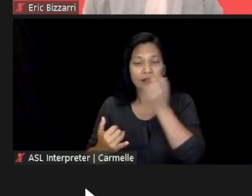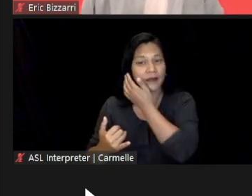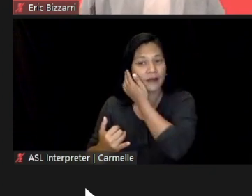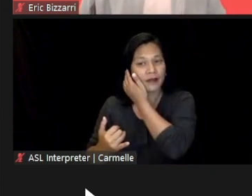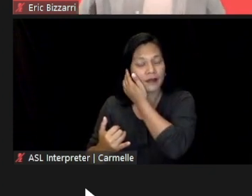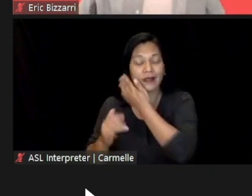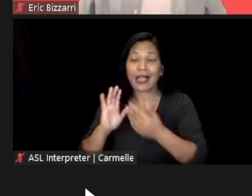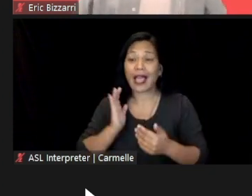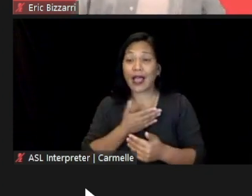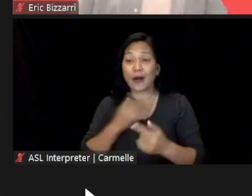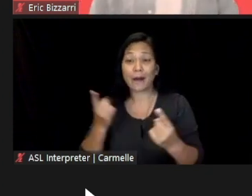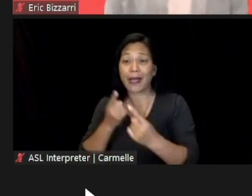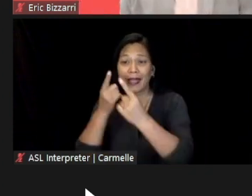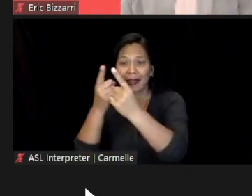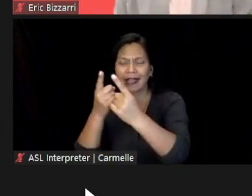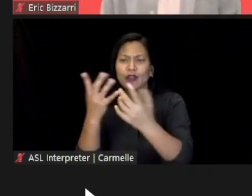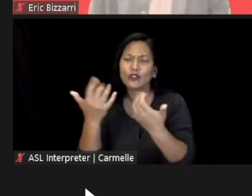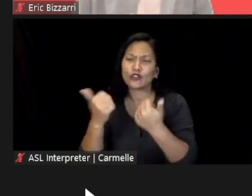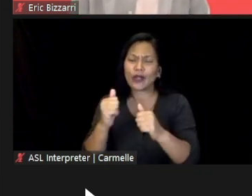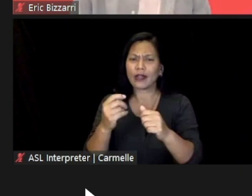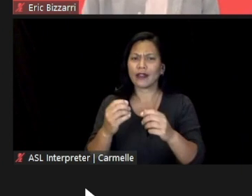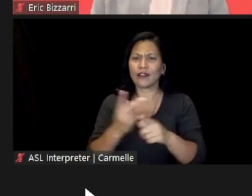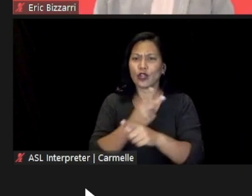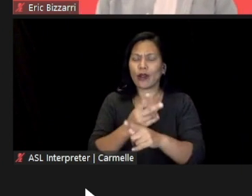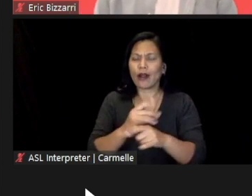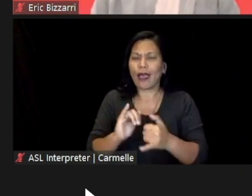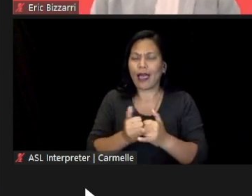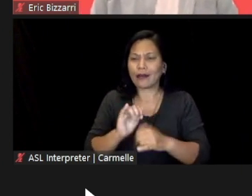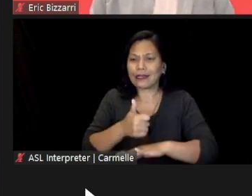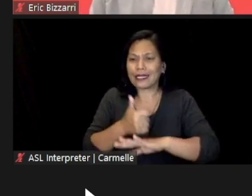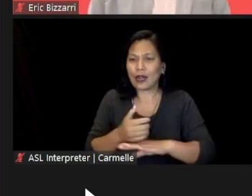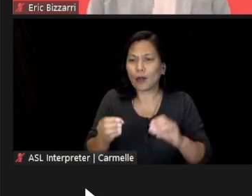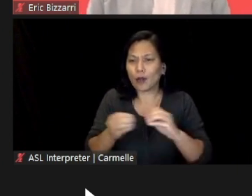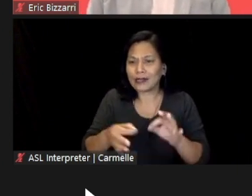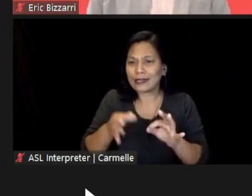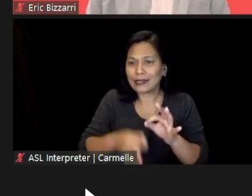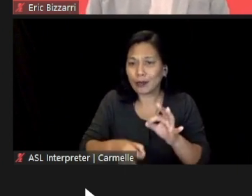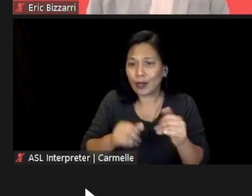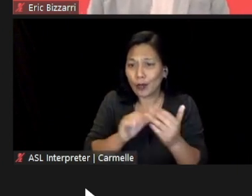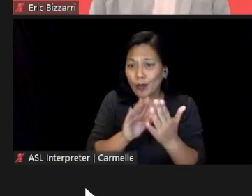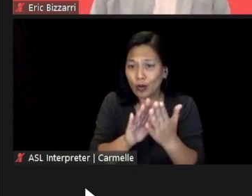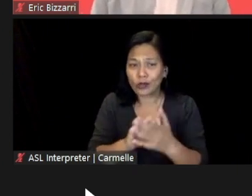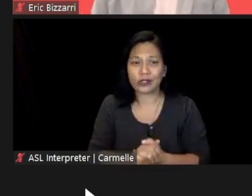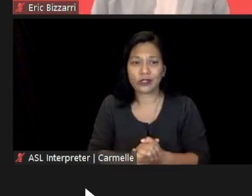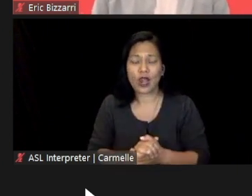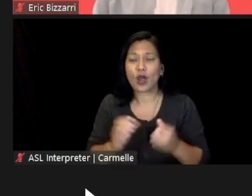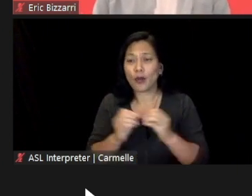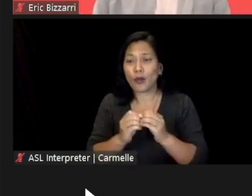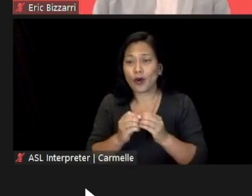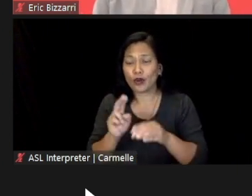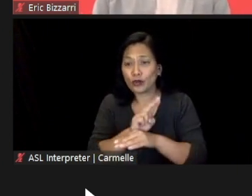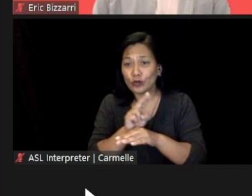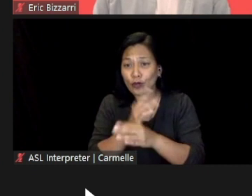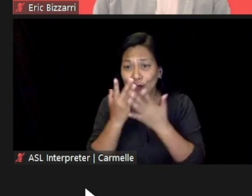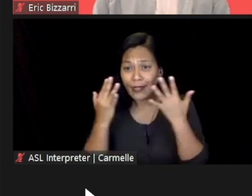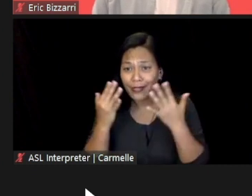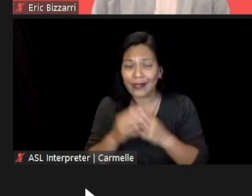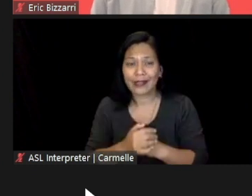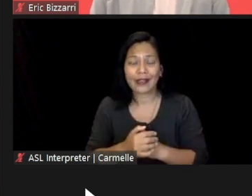Now we're trying to simplify our programs a little bit, try to make it a little bit more user-friendly and straightforward and a bit more clear.